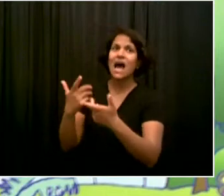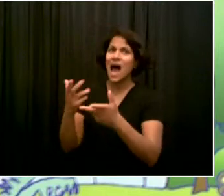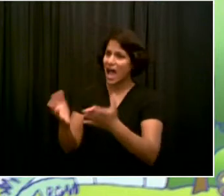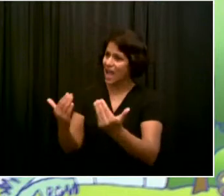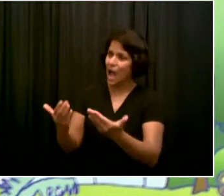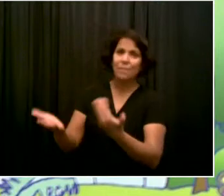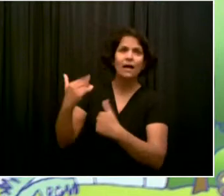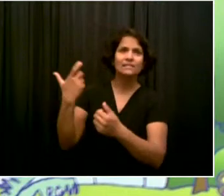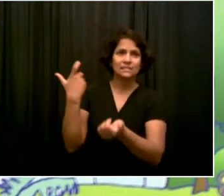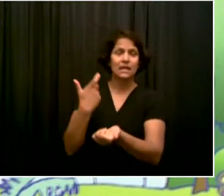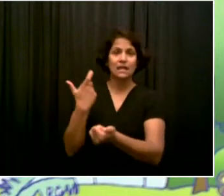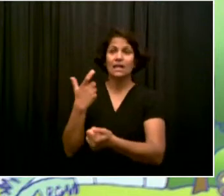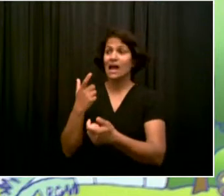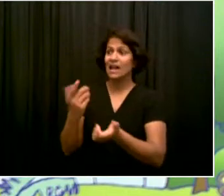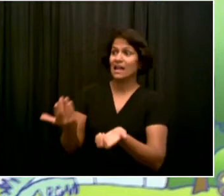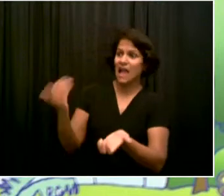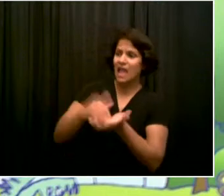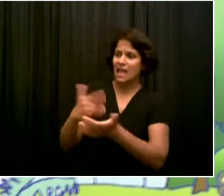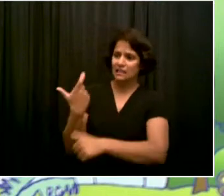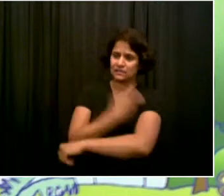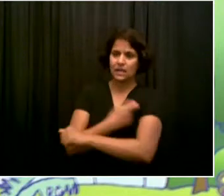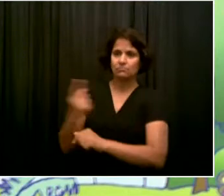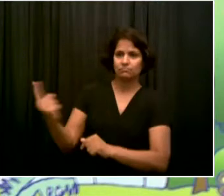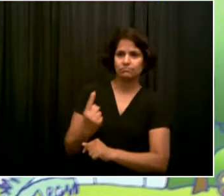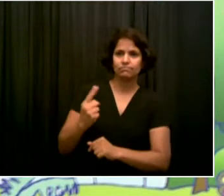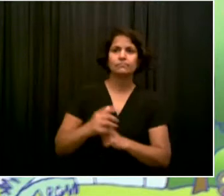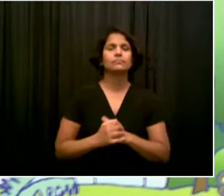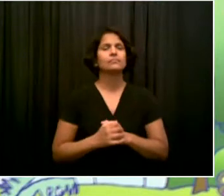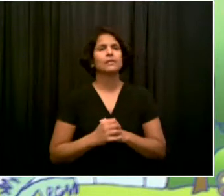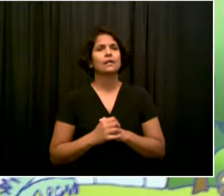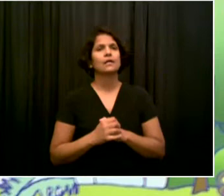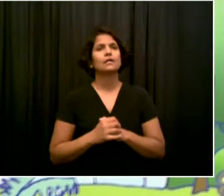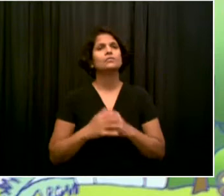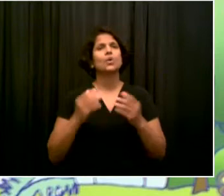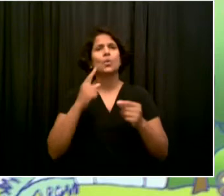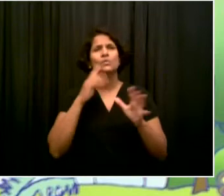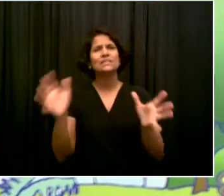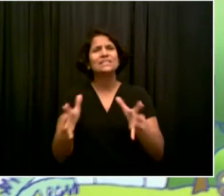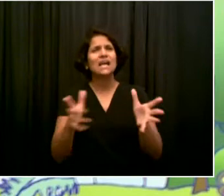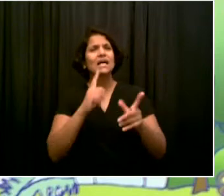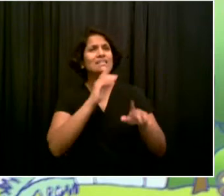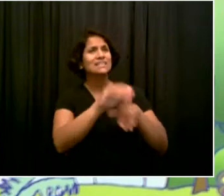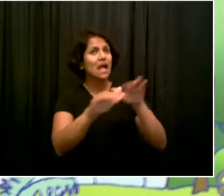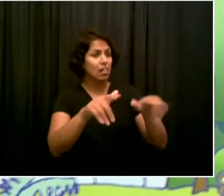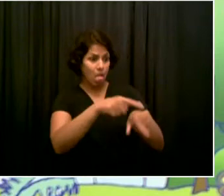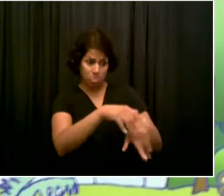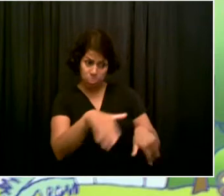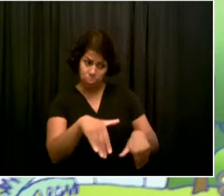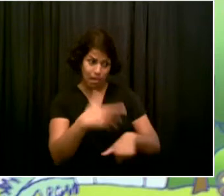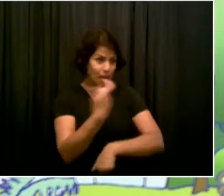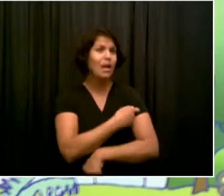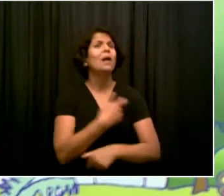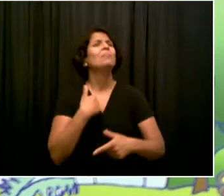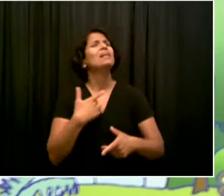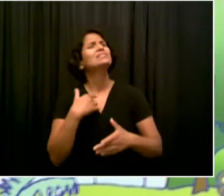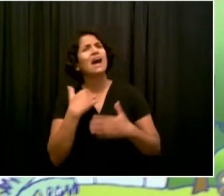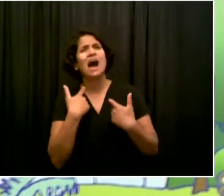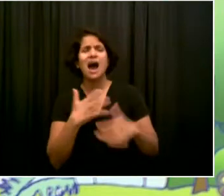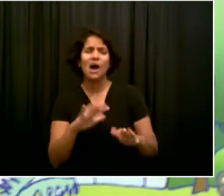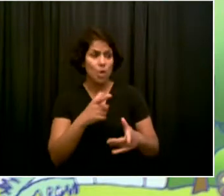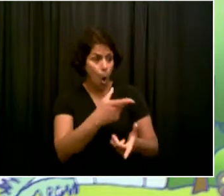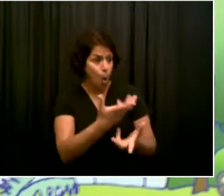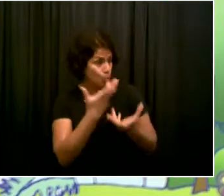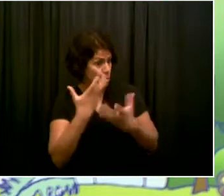THE MANDATES.